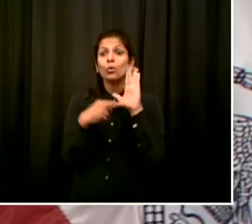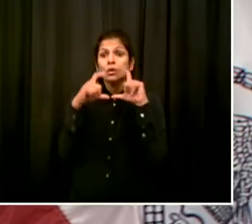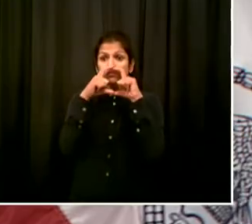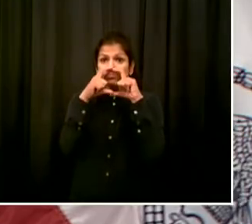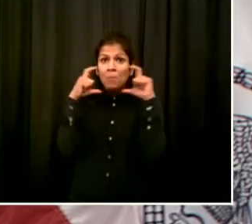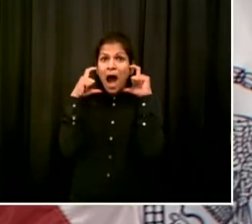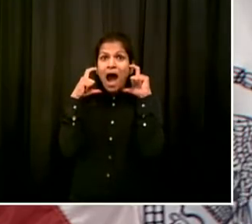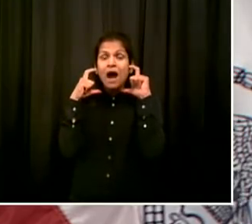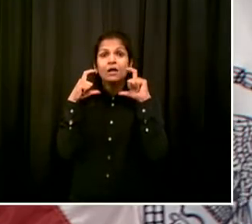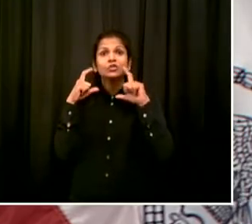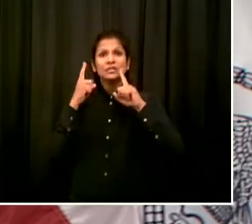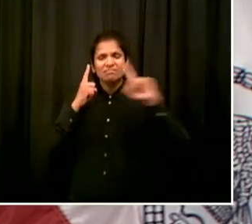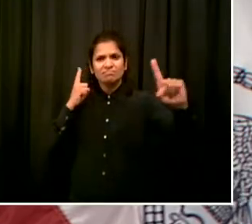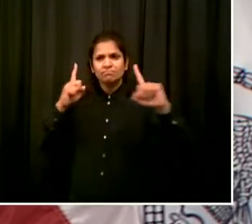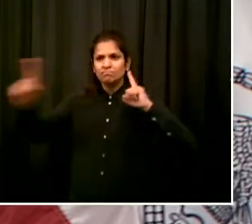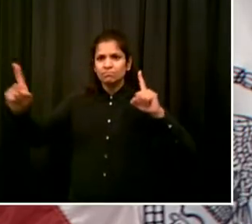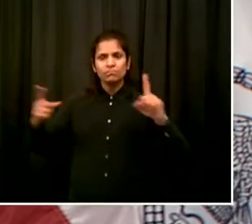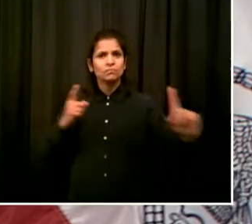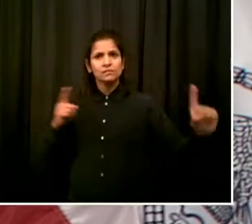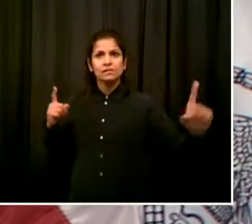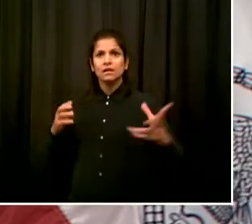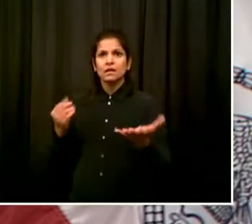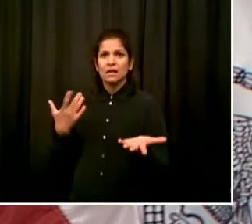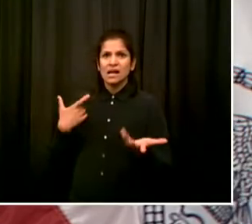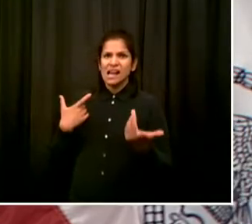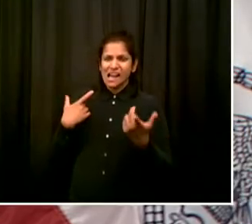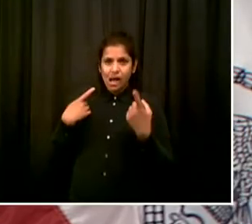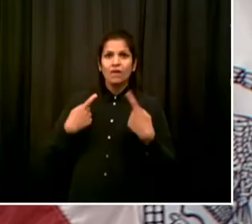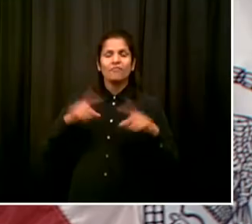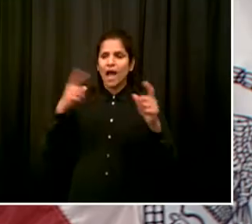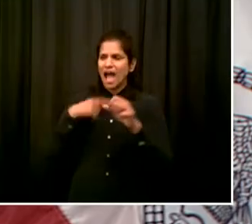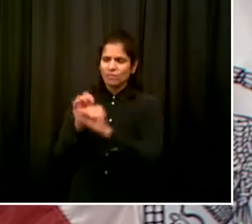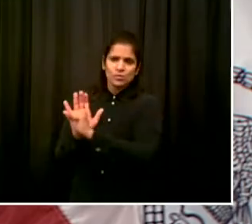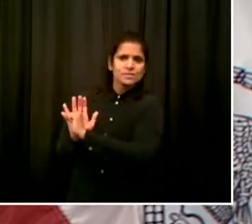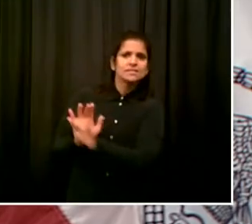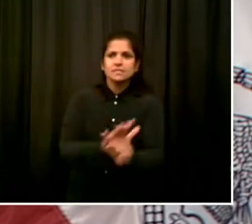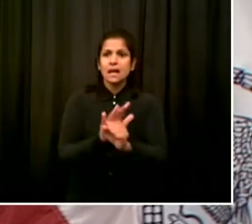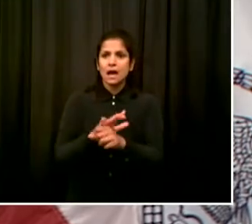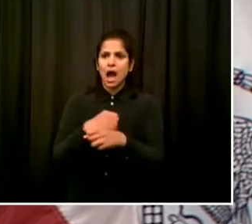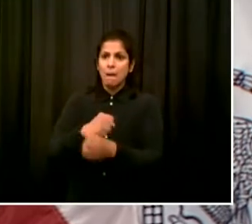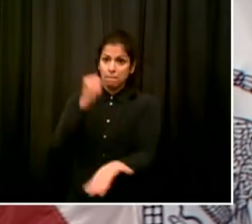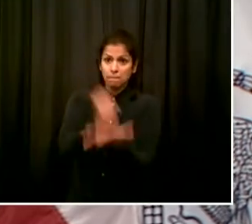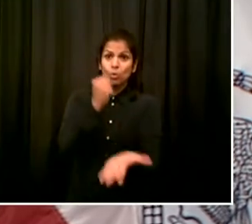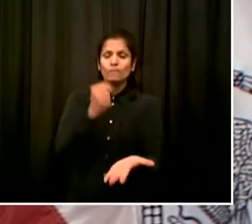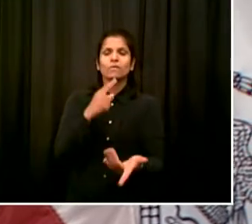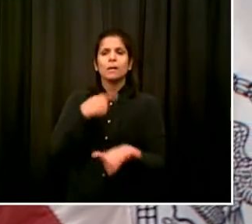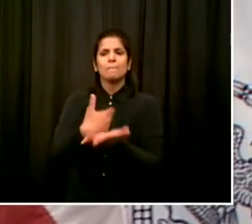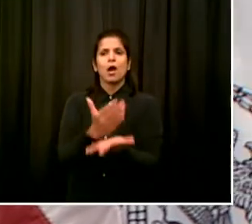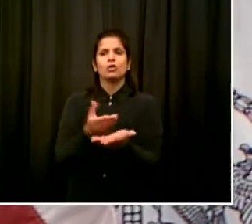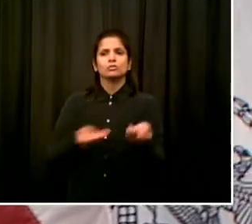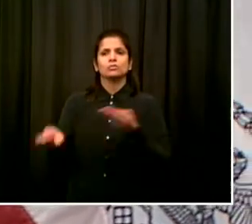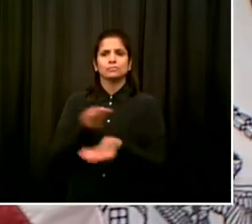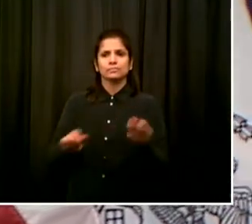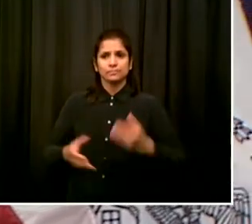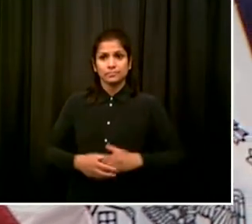TOGTEHE. R IF WE DO THAT, WE WILL FIGHT THIS DISEASE ONCE AND FOR ALL AND THEY GET TO THE WORK OF RESTARTING AND REBUILDING THE